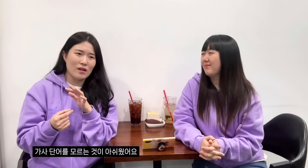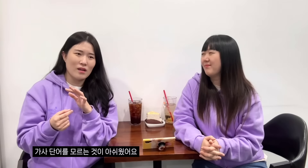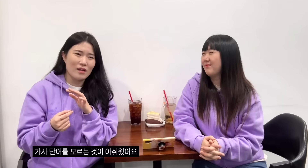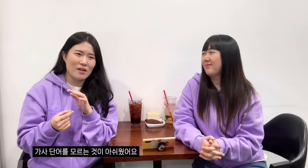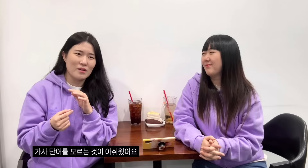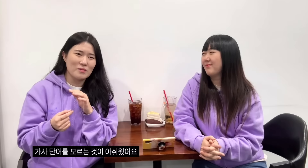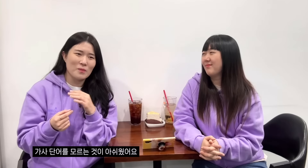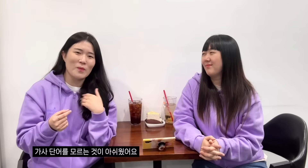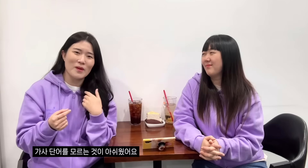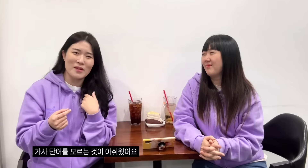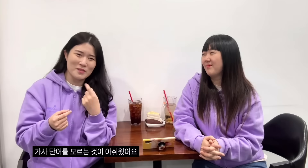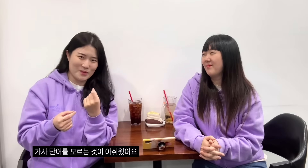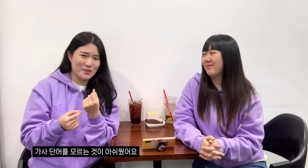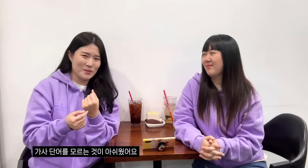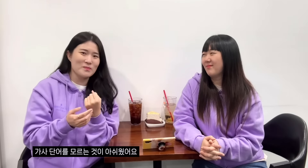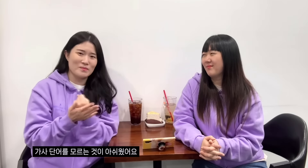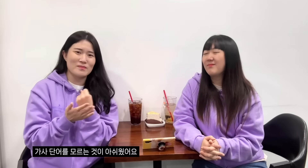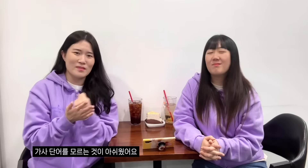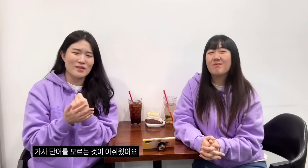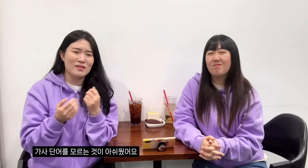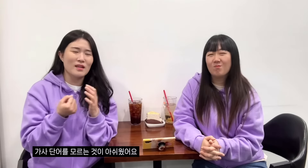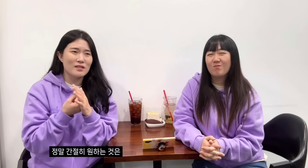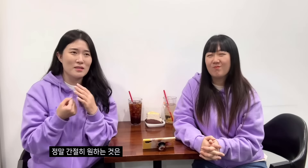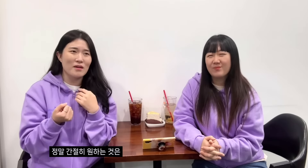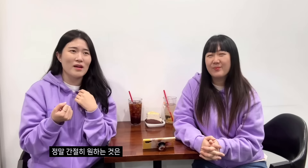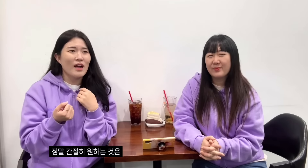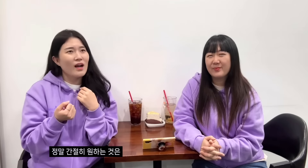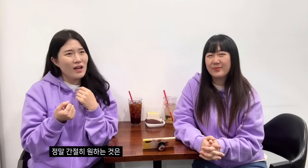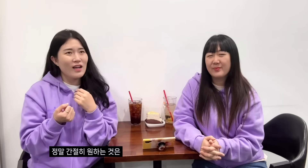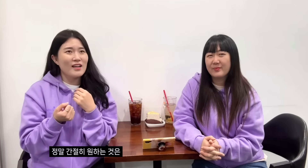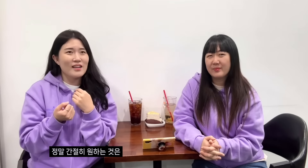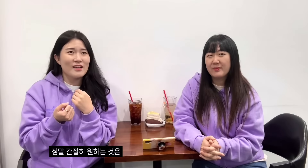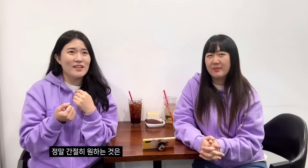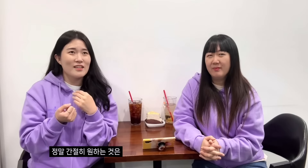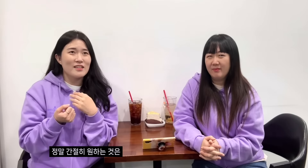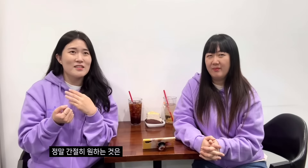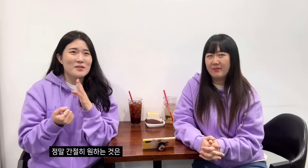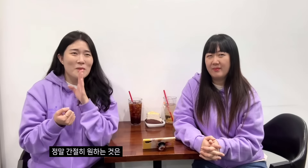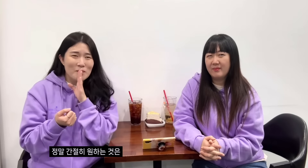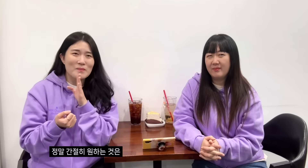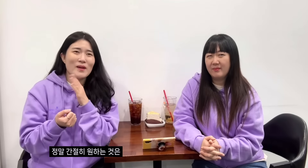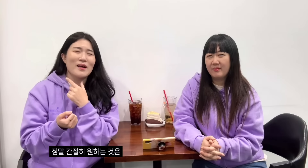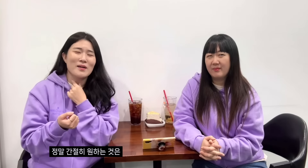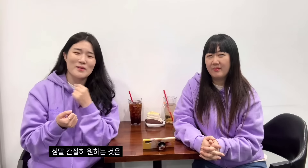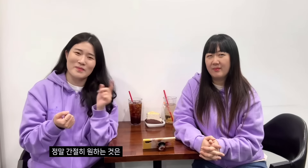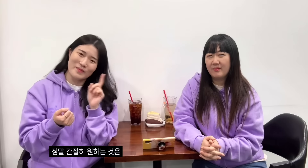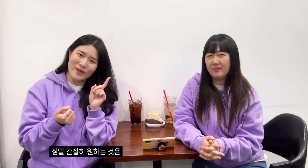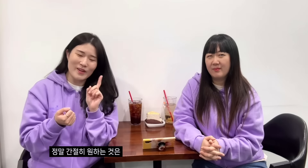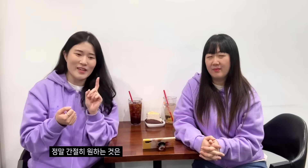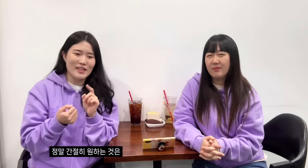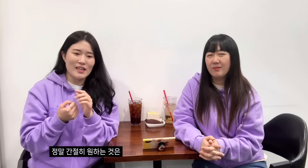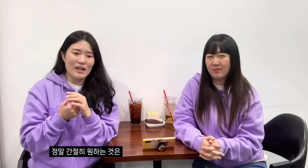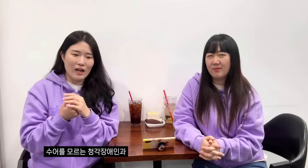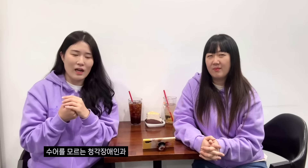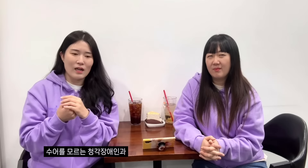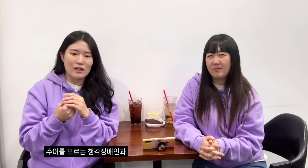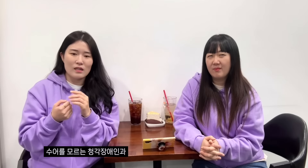It was a pity that I didn't know the words for the lyrics. What I really desperately want is to support sign language interpretation